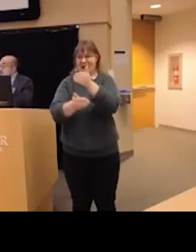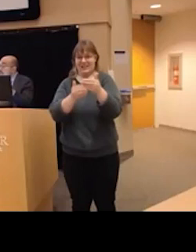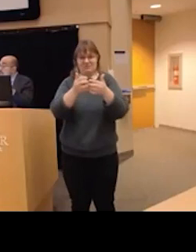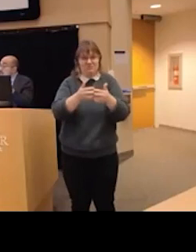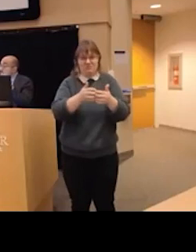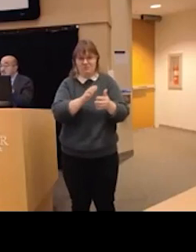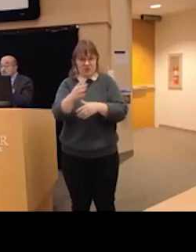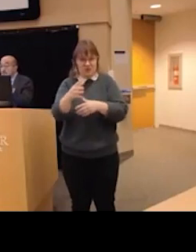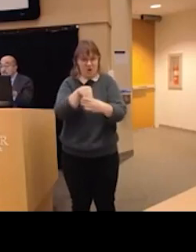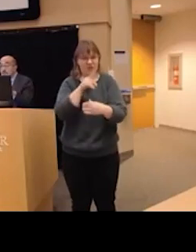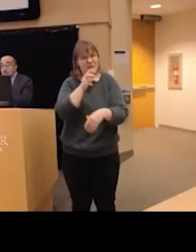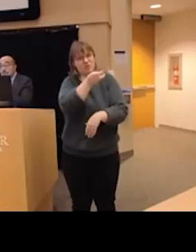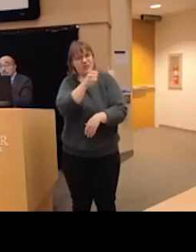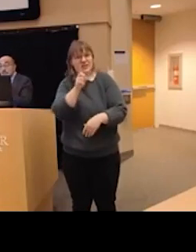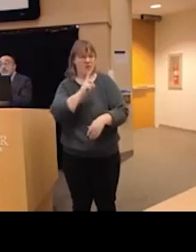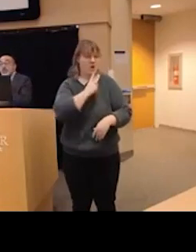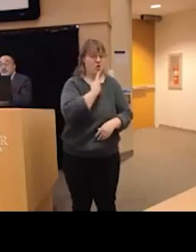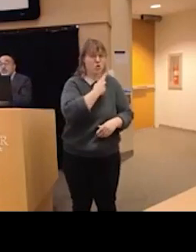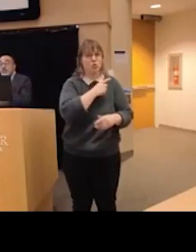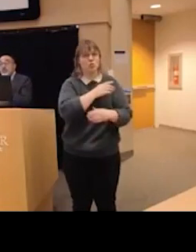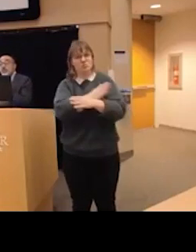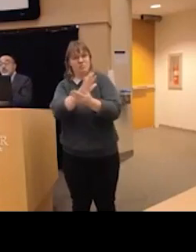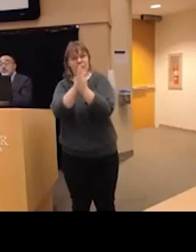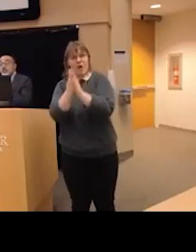is involved in the transition from acute to chronic pain is also really important